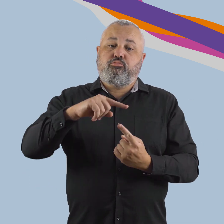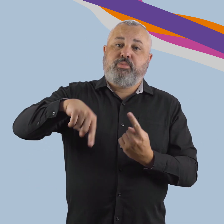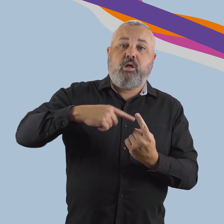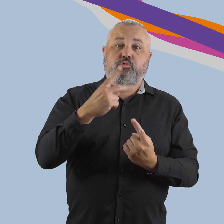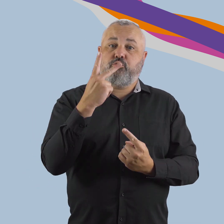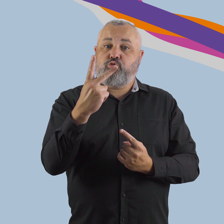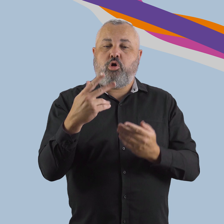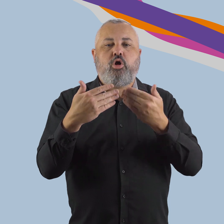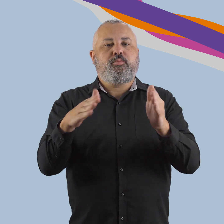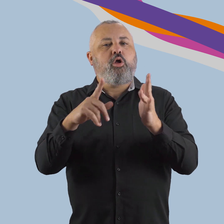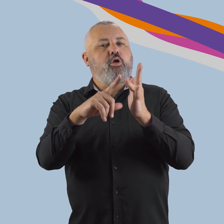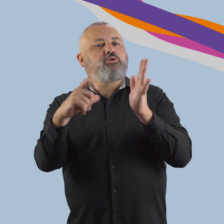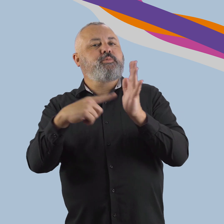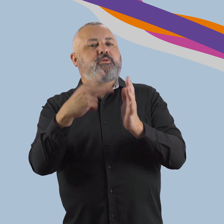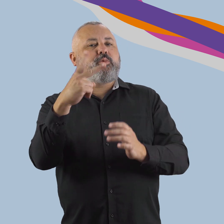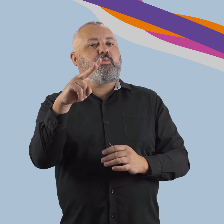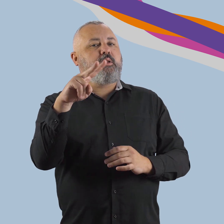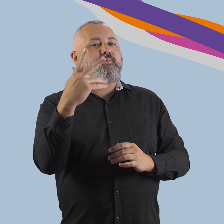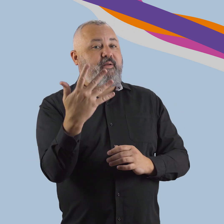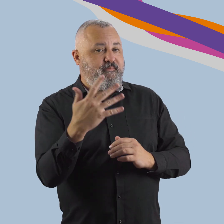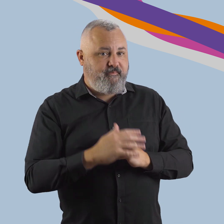Round 2 – opens October 2025